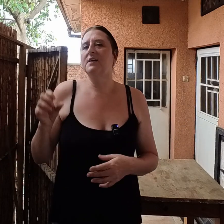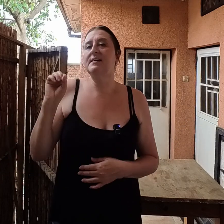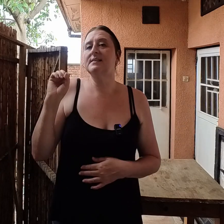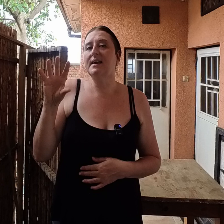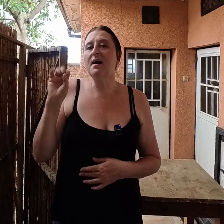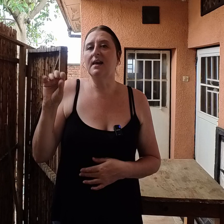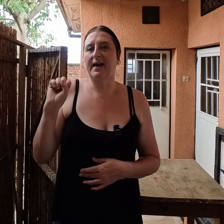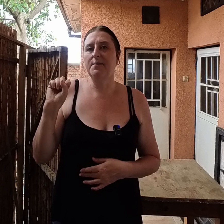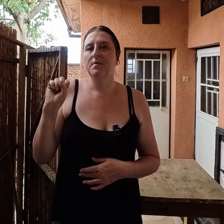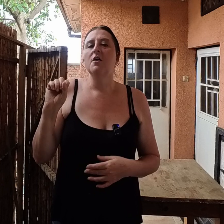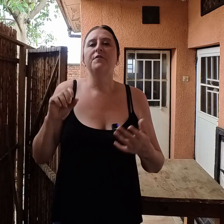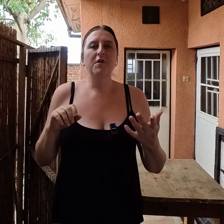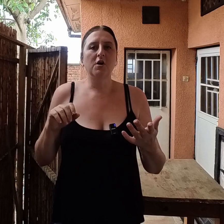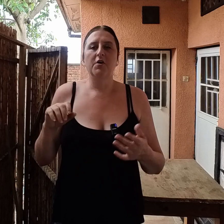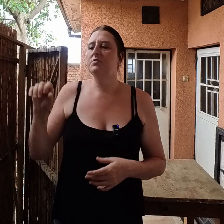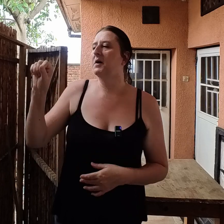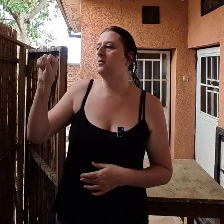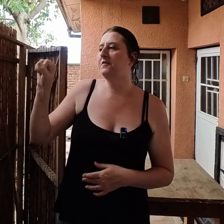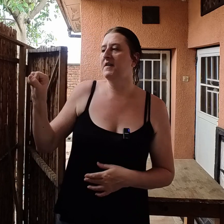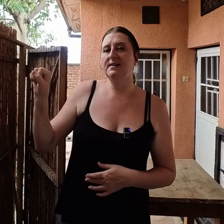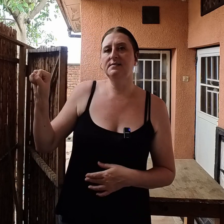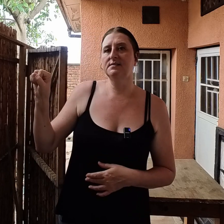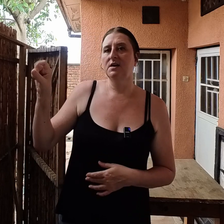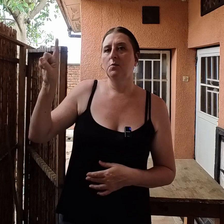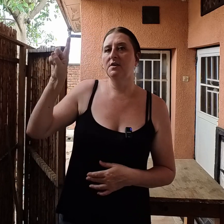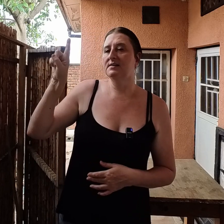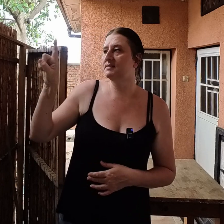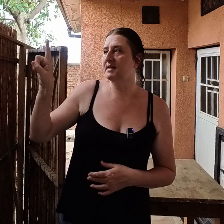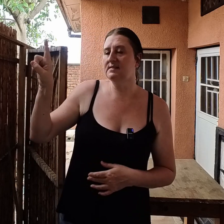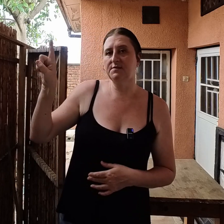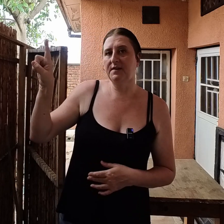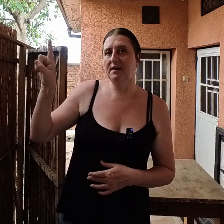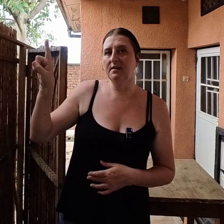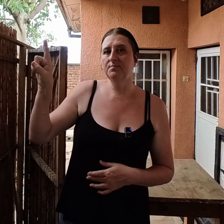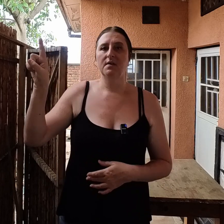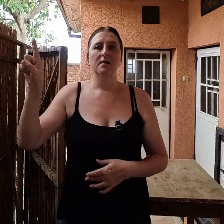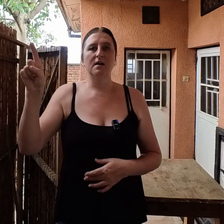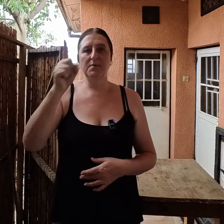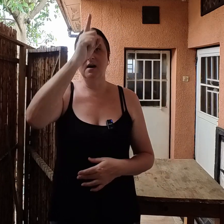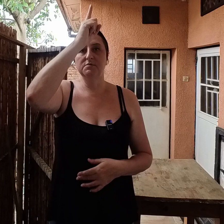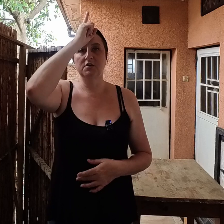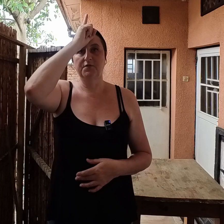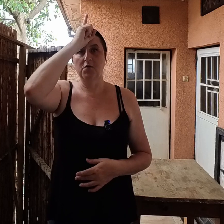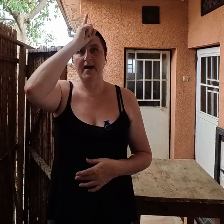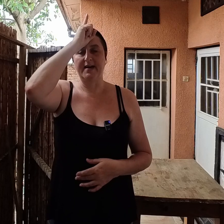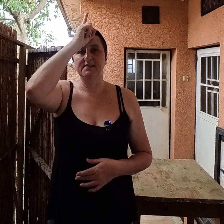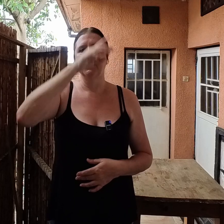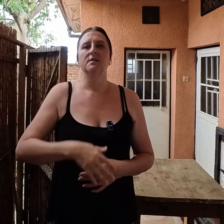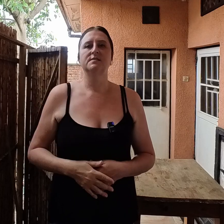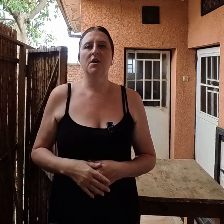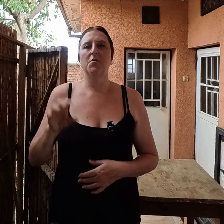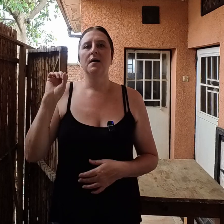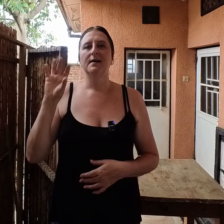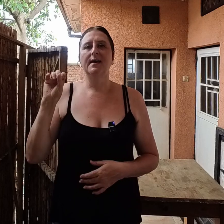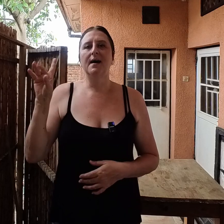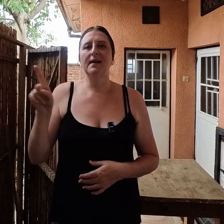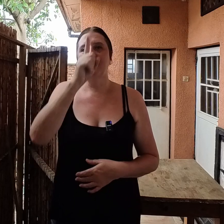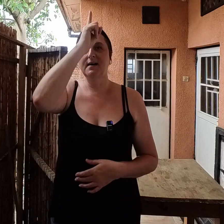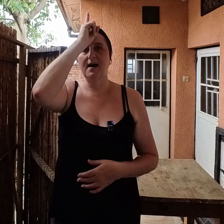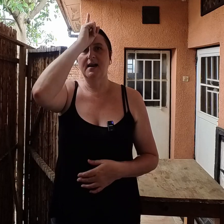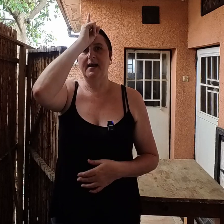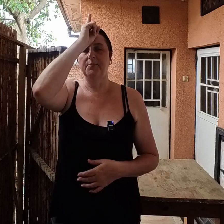for it is Kigali, followed by your fist with an extended finger coming up to your forehead. So, Kigali-Ngali.